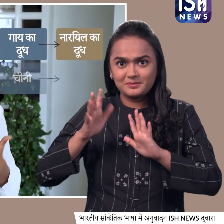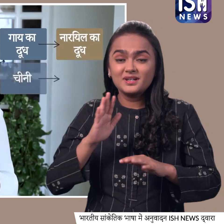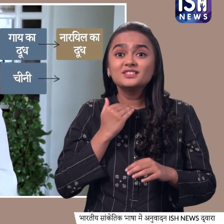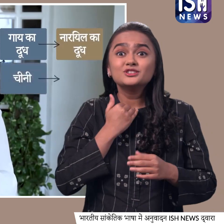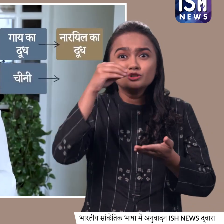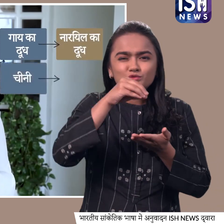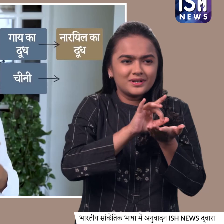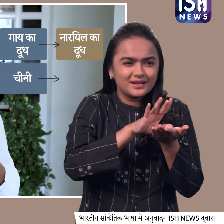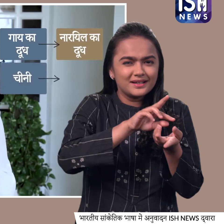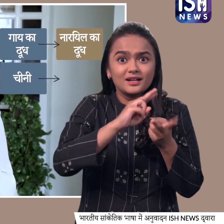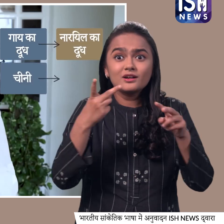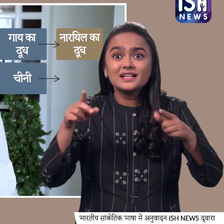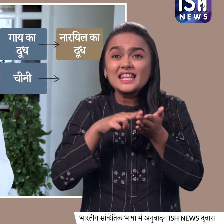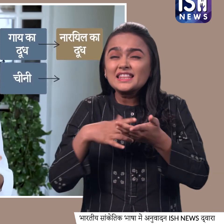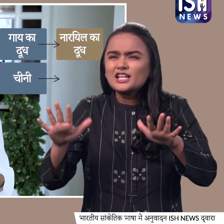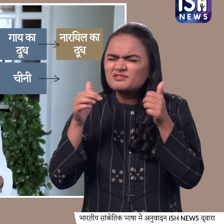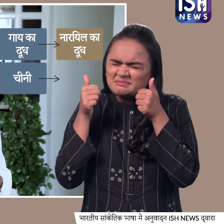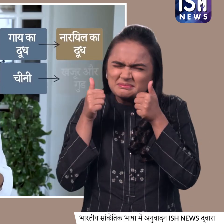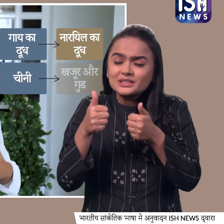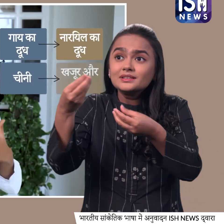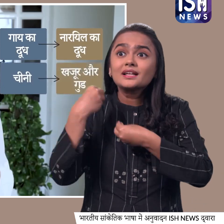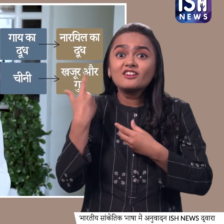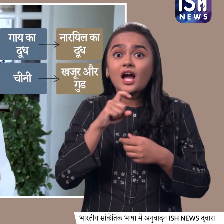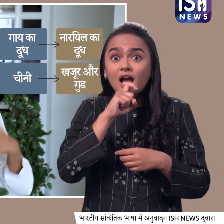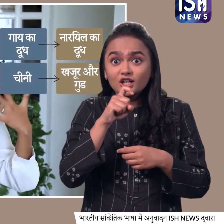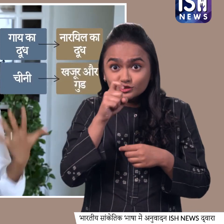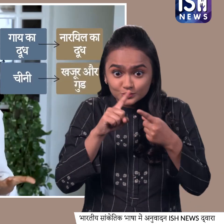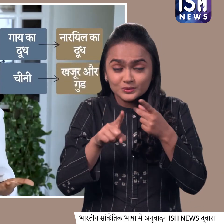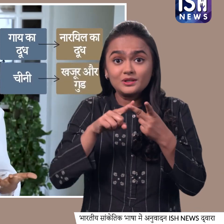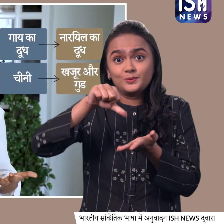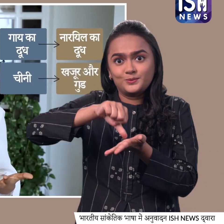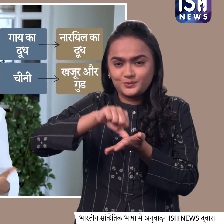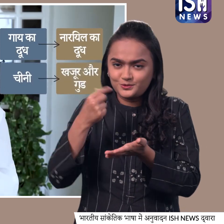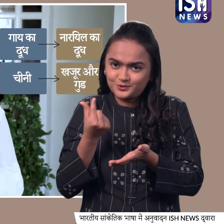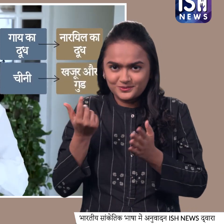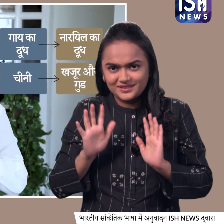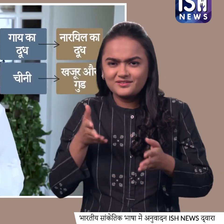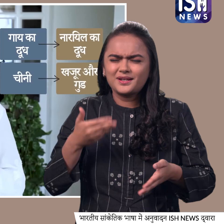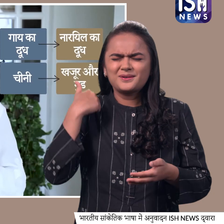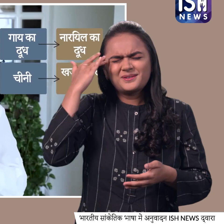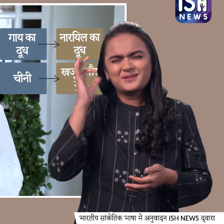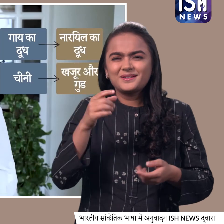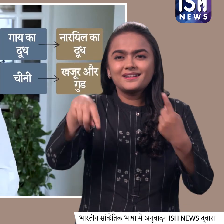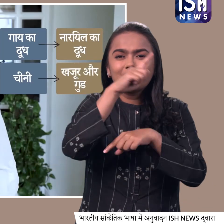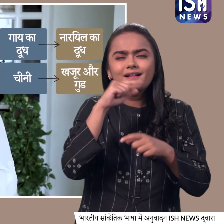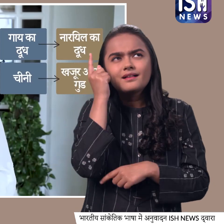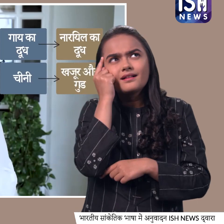and have used nature's best sweetners, dates and jaggery have been used instead of sugar. Now I know what you all would be thinking.